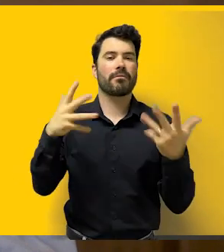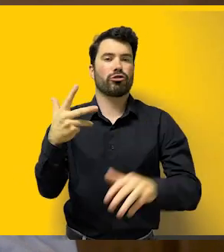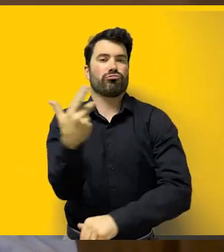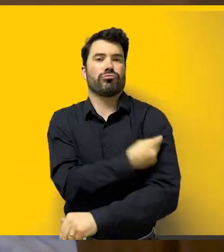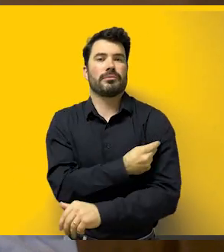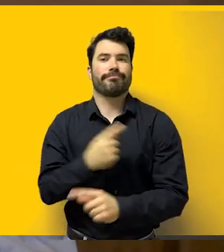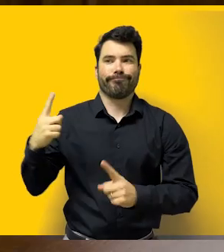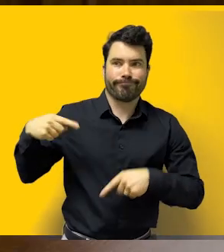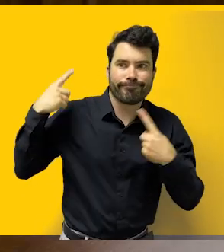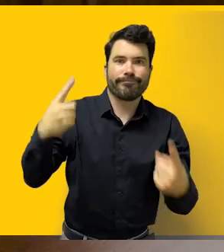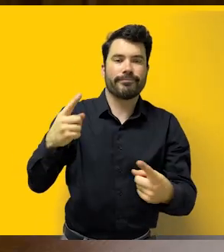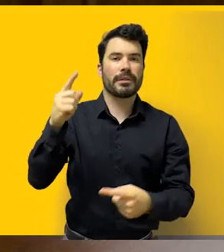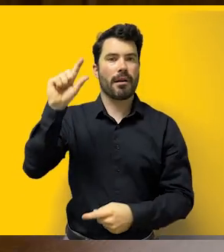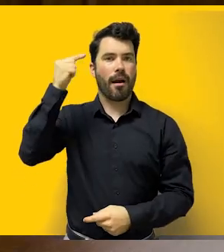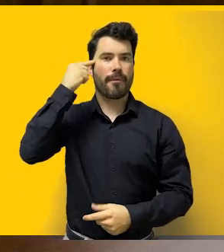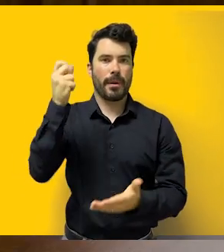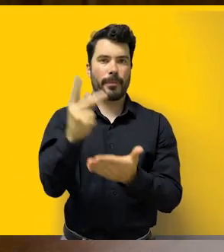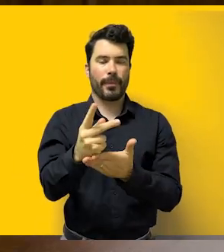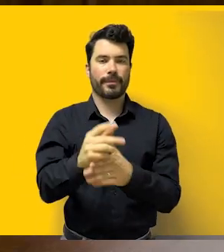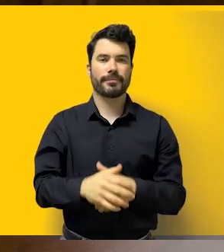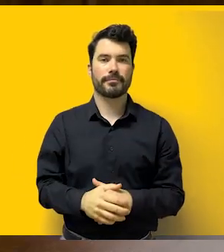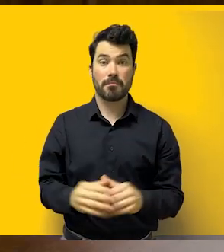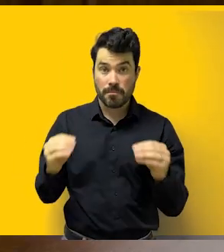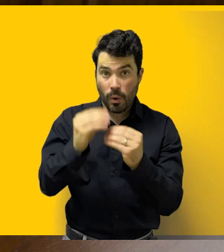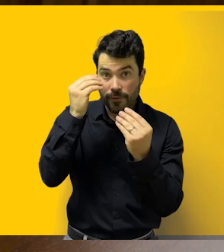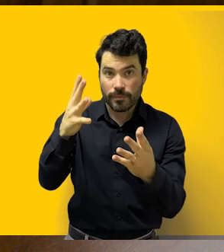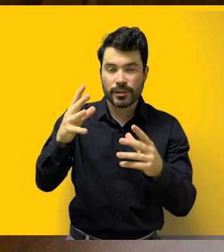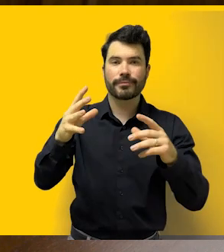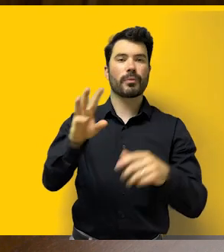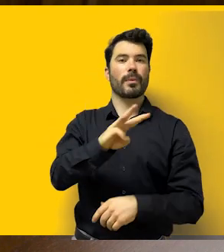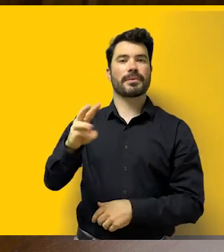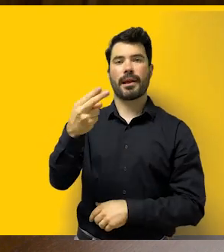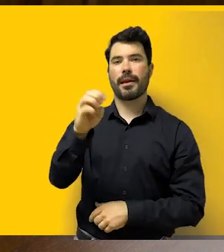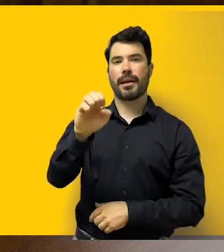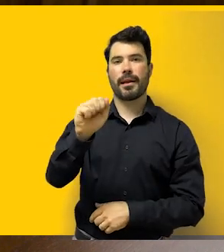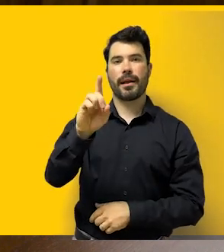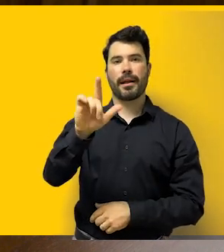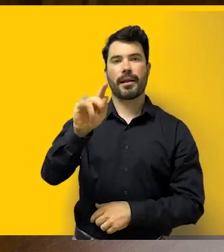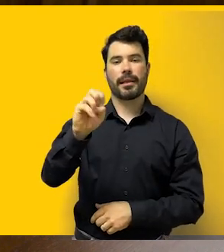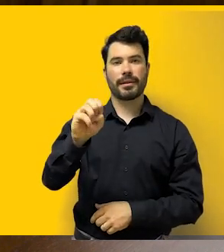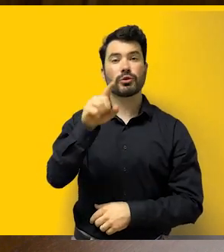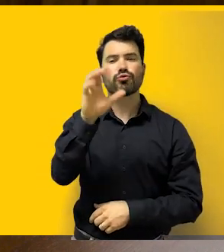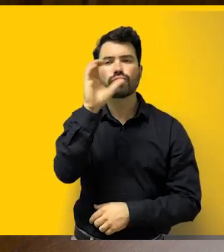means there is urgency in vaccinating all who are eligible in order to prevent further COVID infections